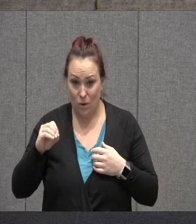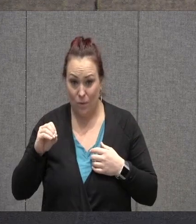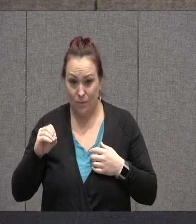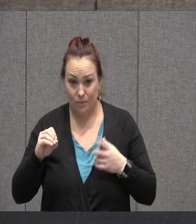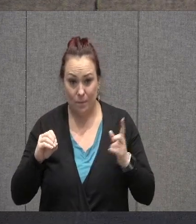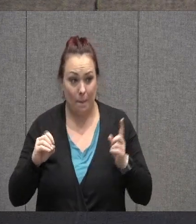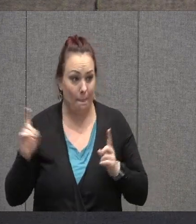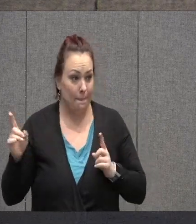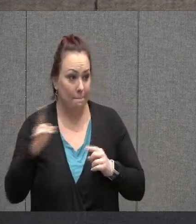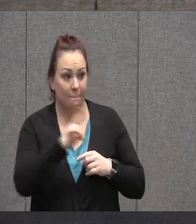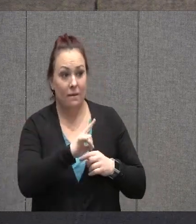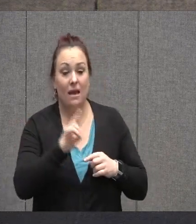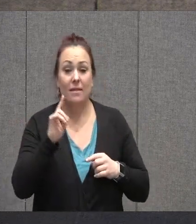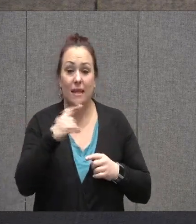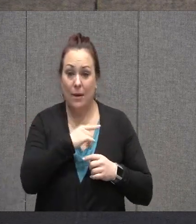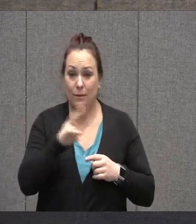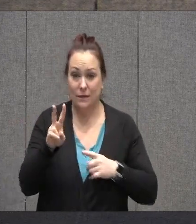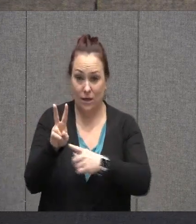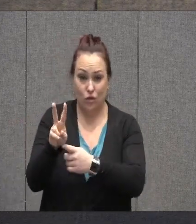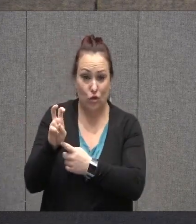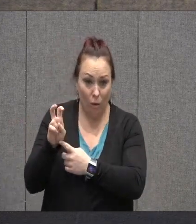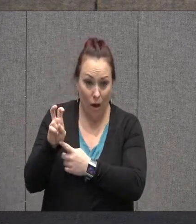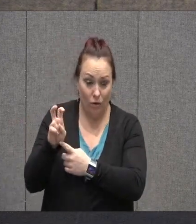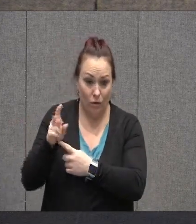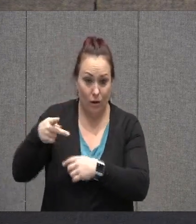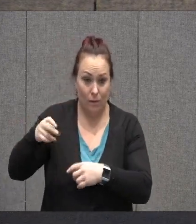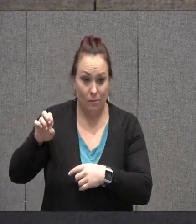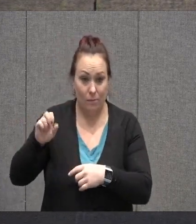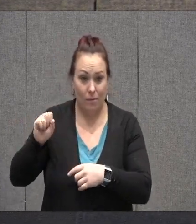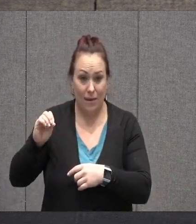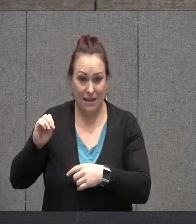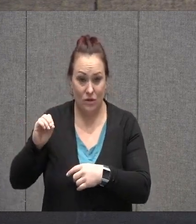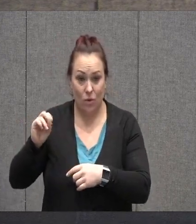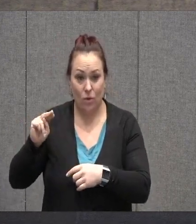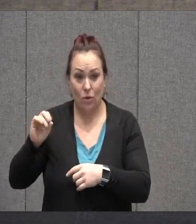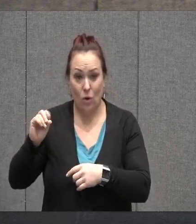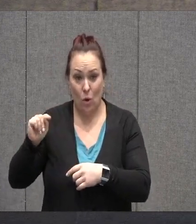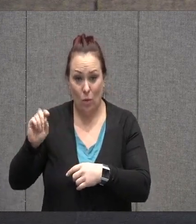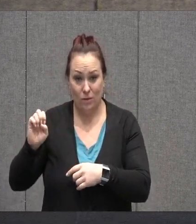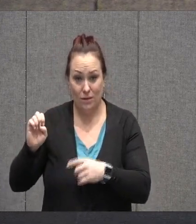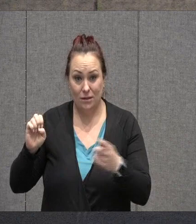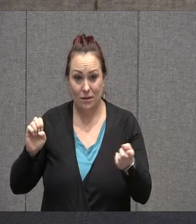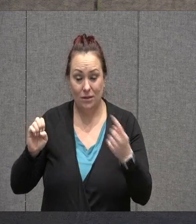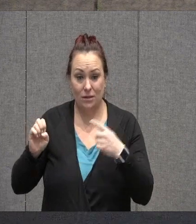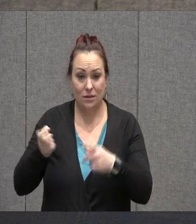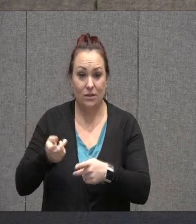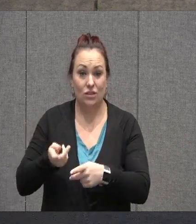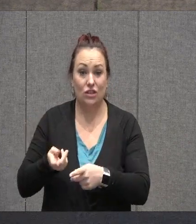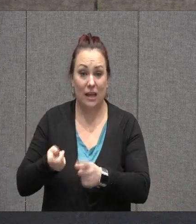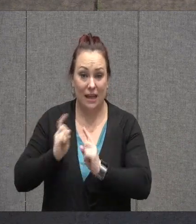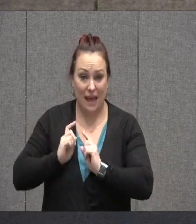This was a 200 peso note. She gave me a 10 peso.